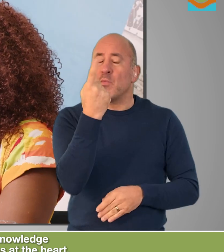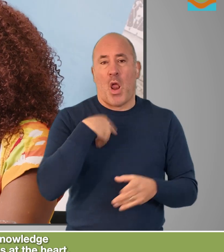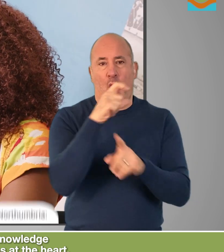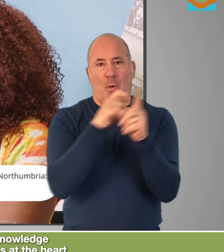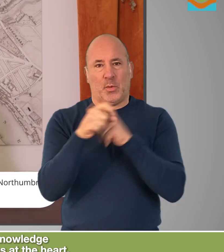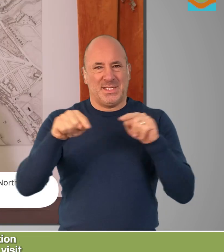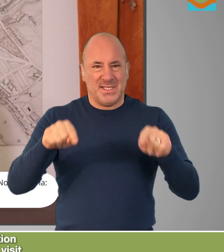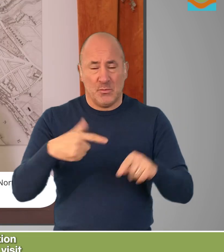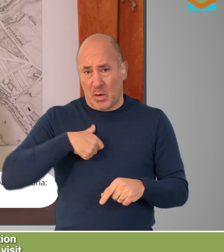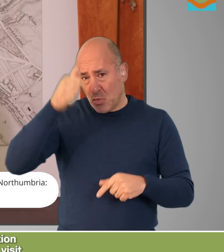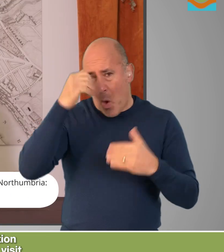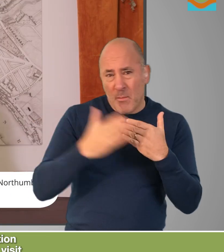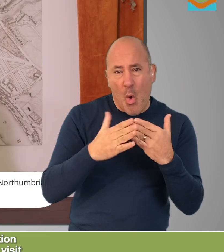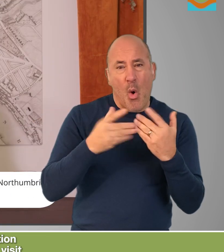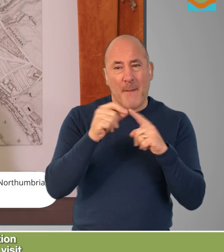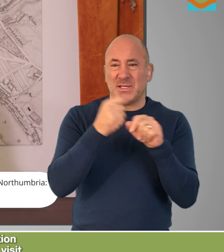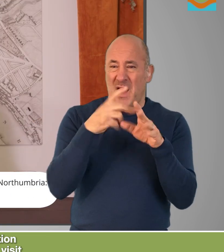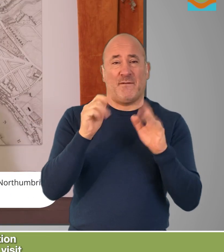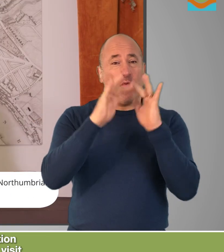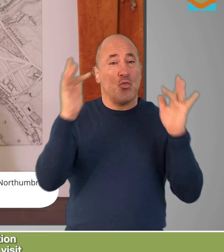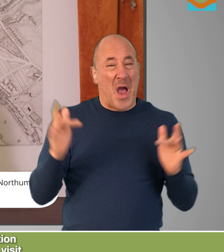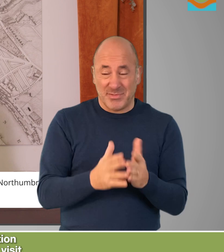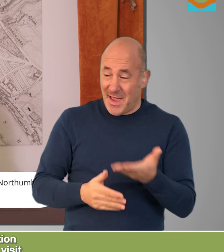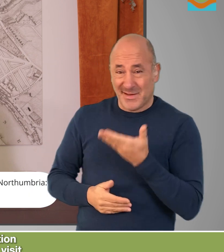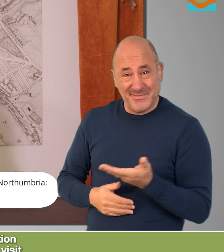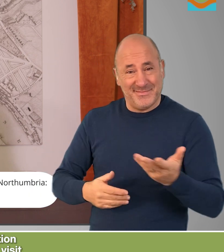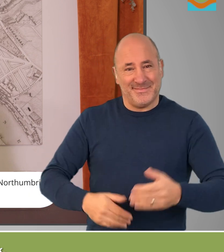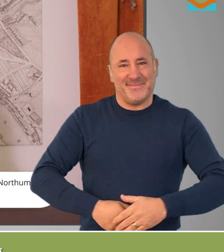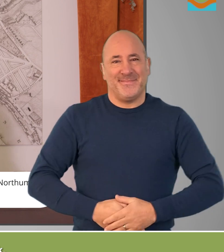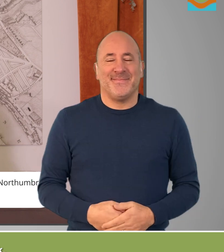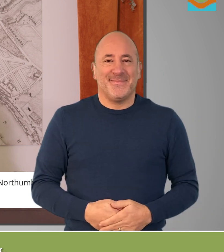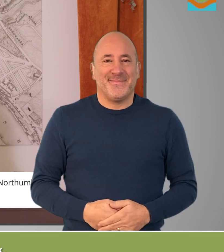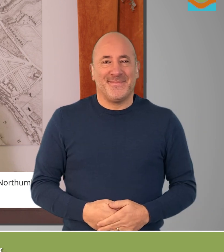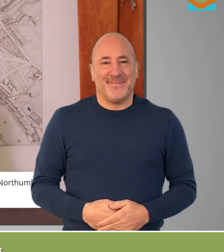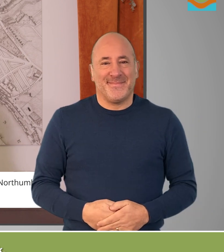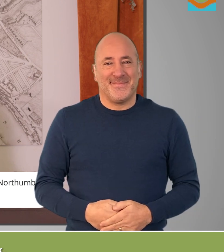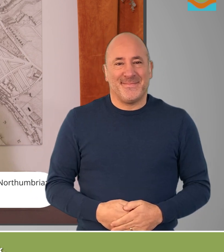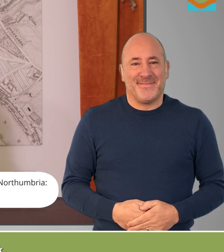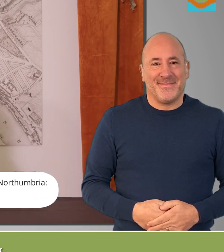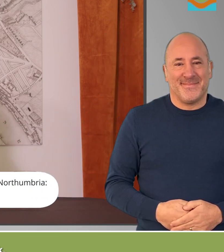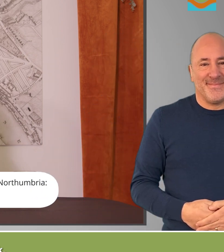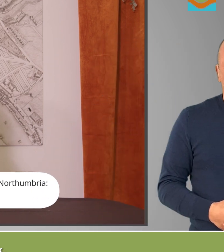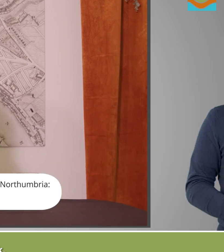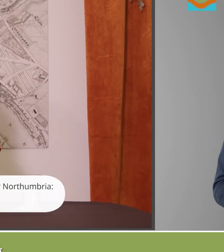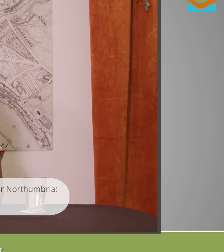heart. For more information about PGN, please visit www.pgn.org.uk.